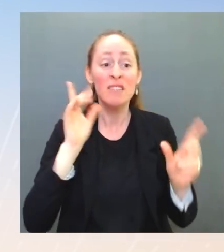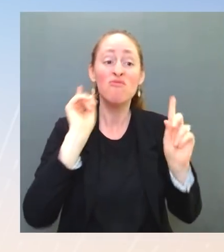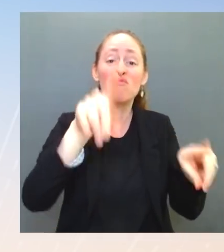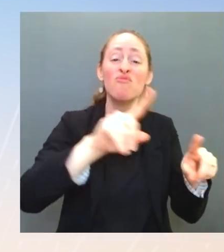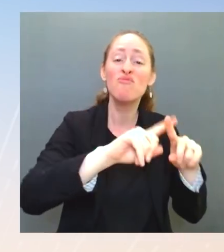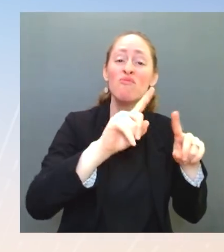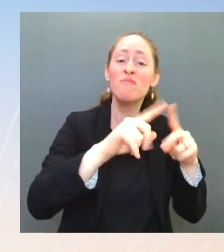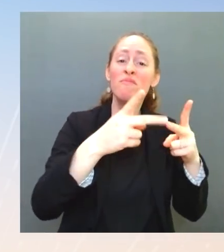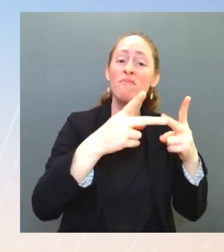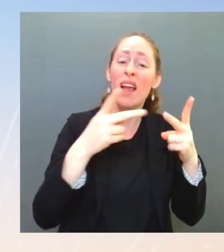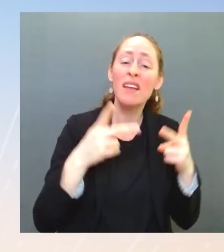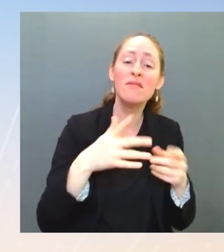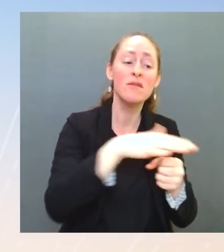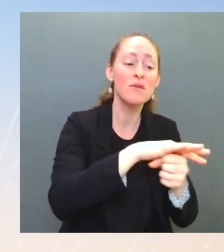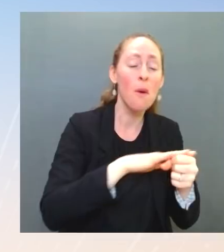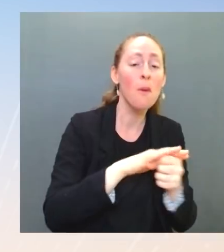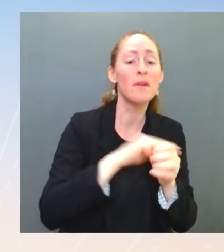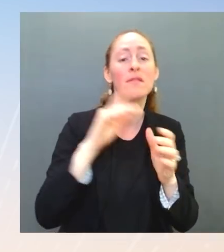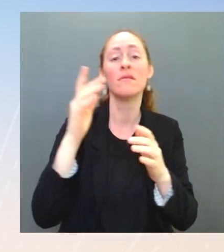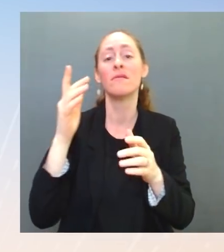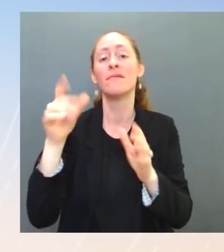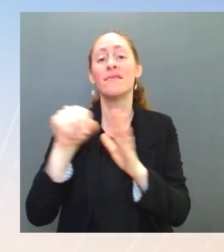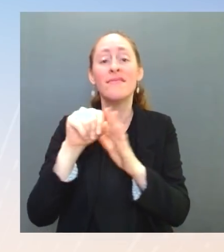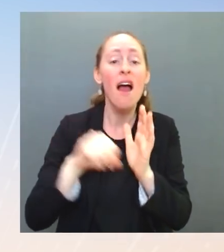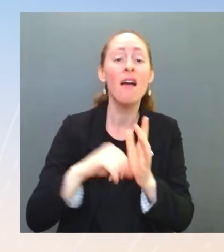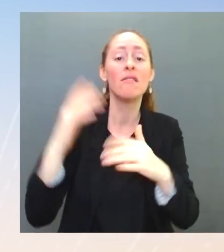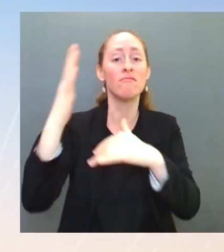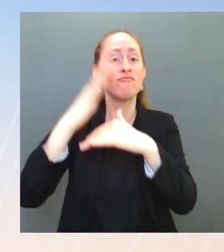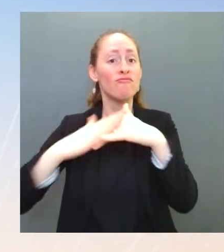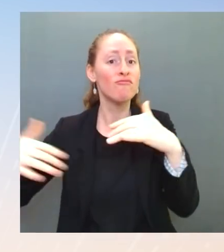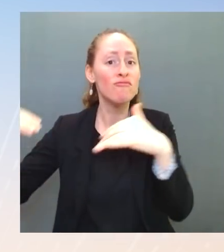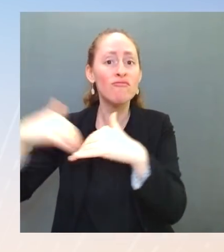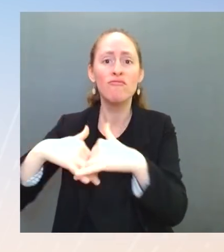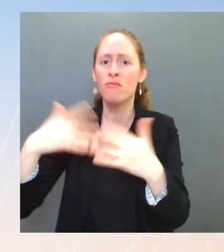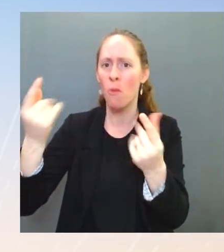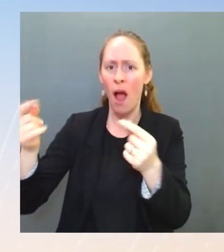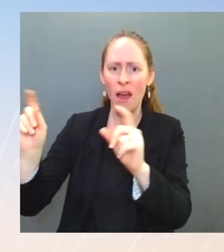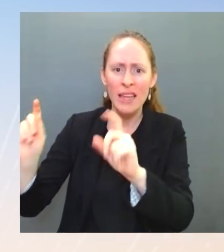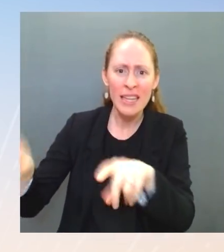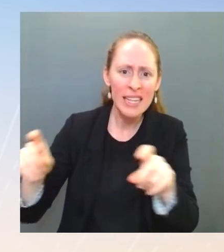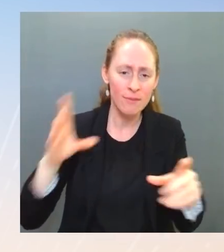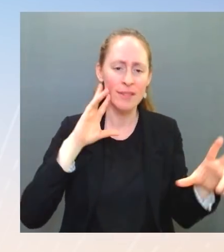from the President's bipartisan infrastructure law. This playbook offers a what, when, where,